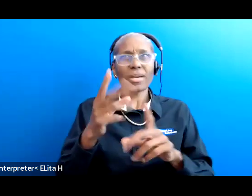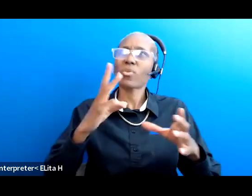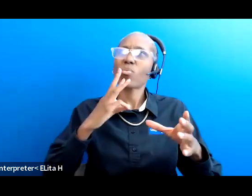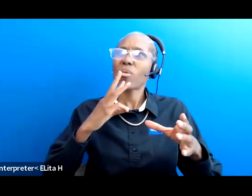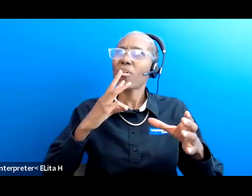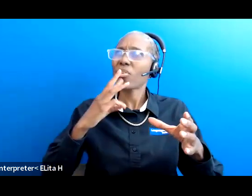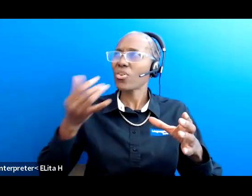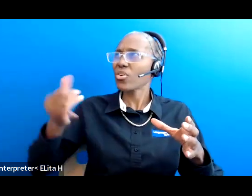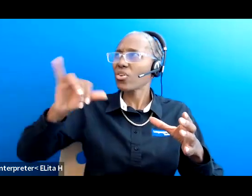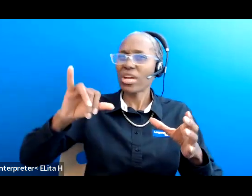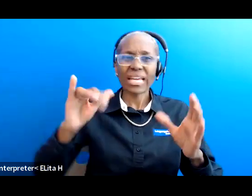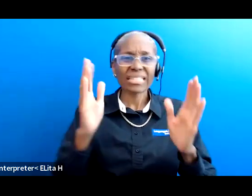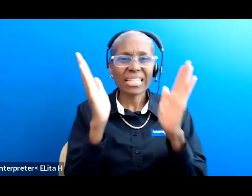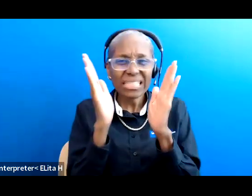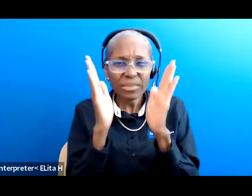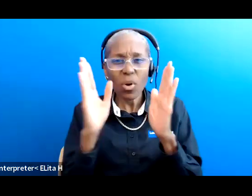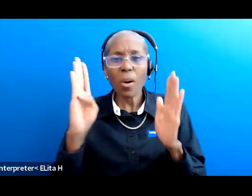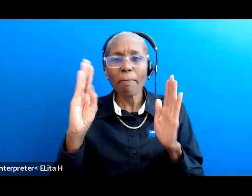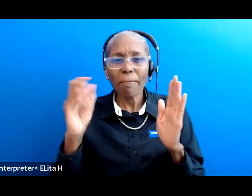It’s like a little tiny box and you plug it into the wall.